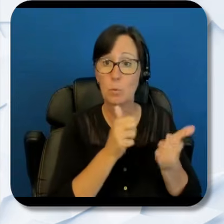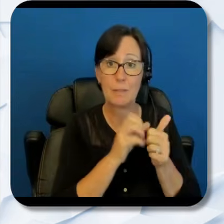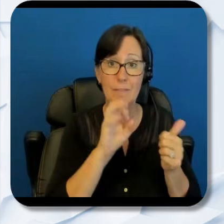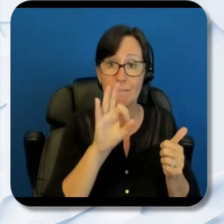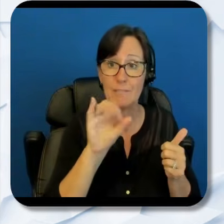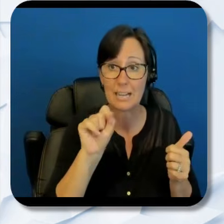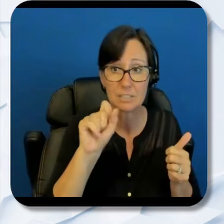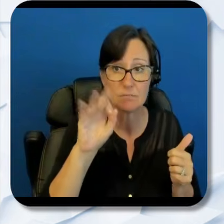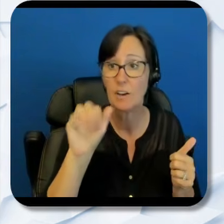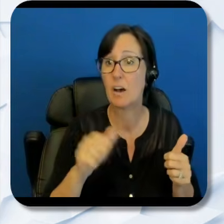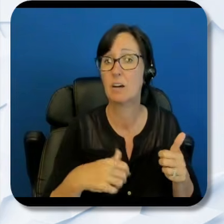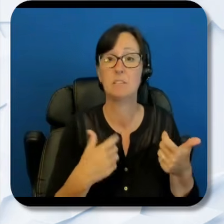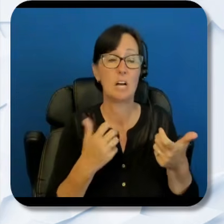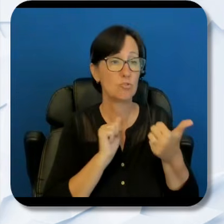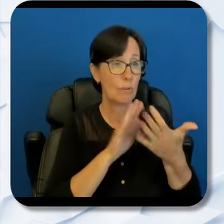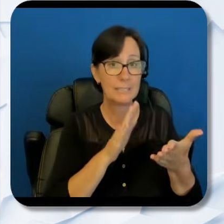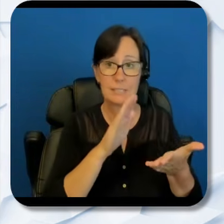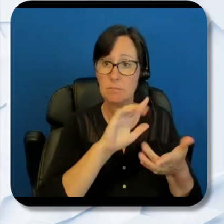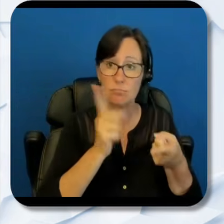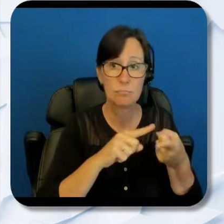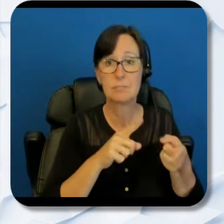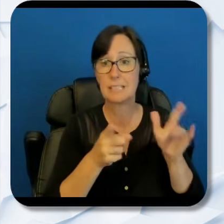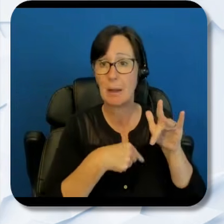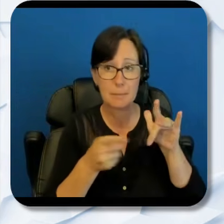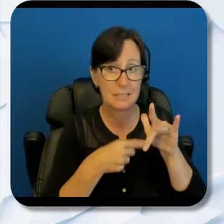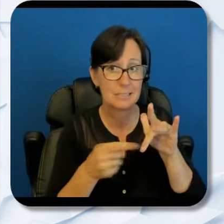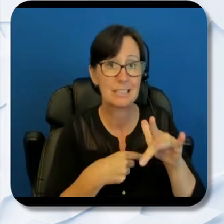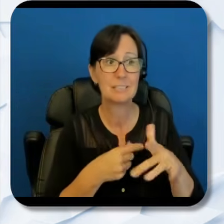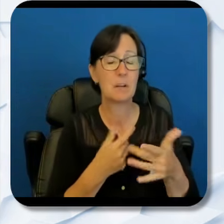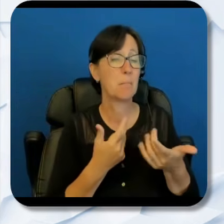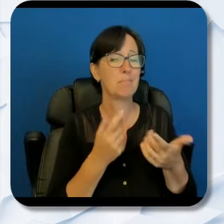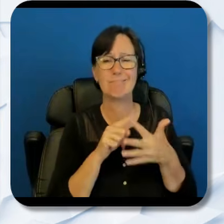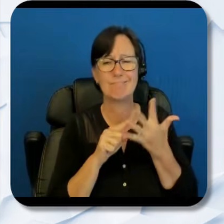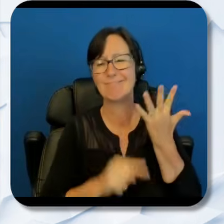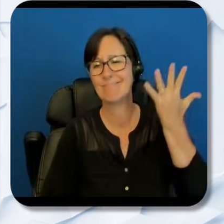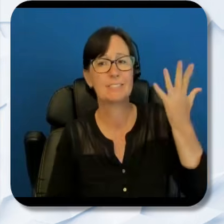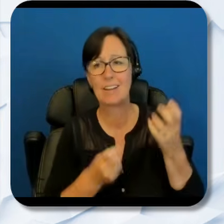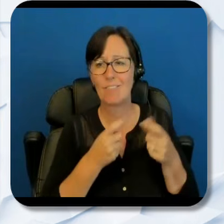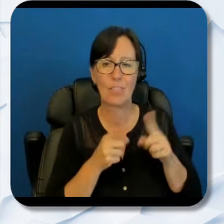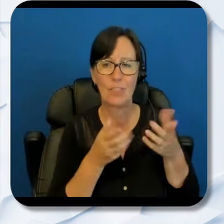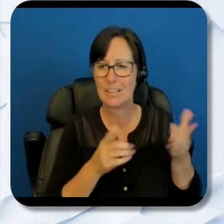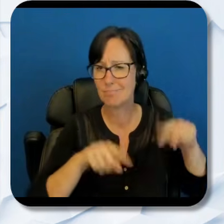you know, chronic absenteeism, and things of that nature. And so when we think about this, it's also about the supports they